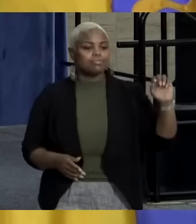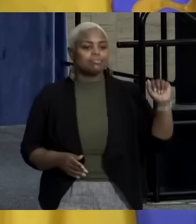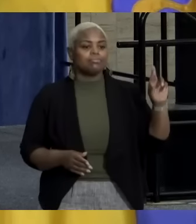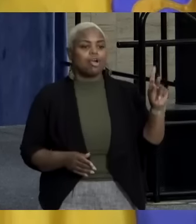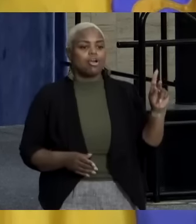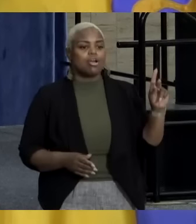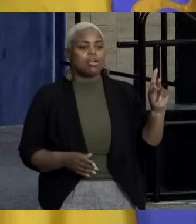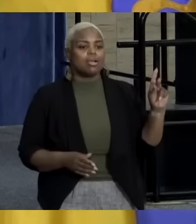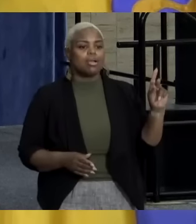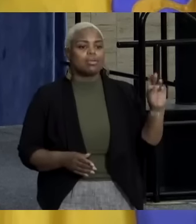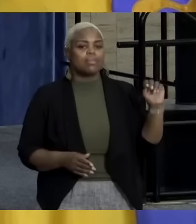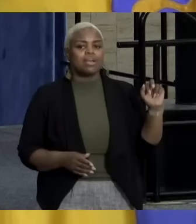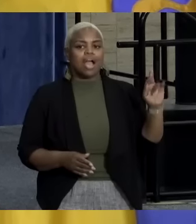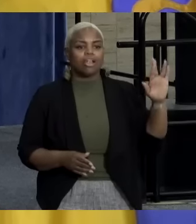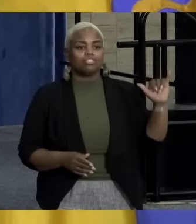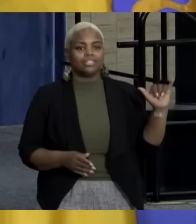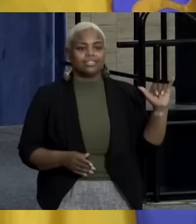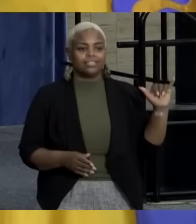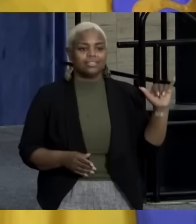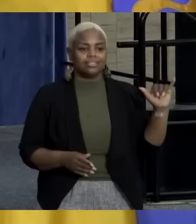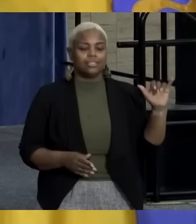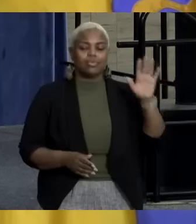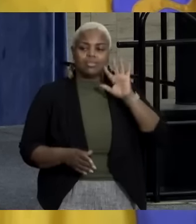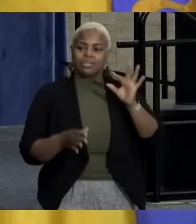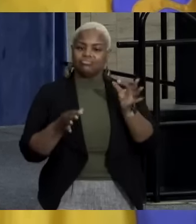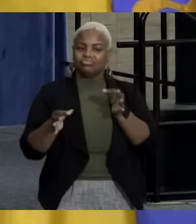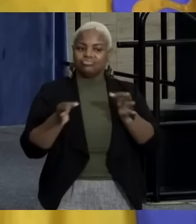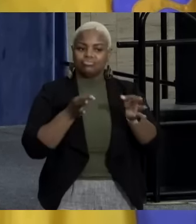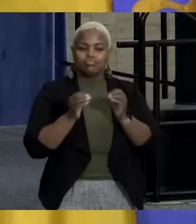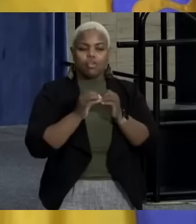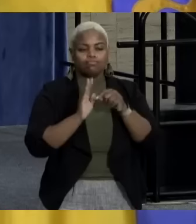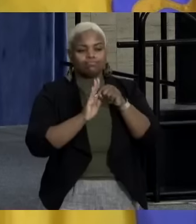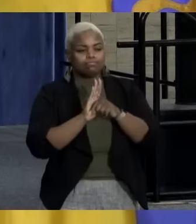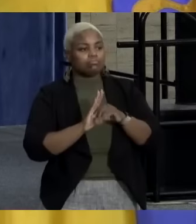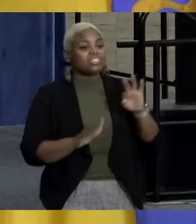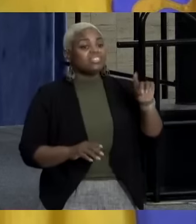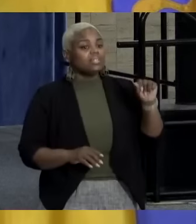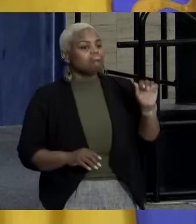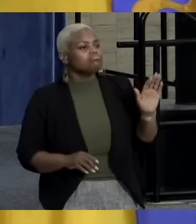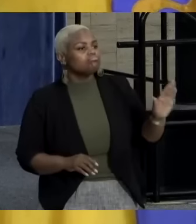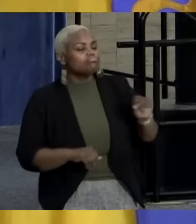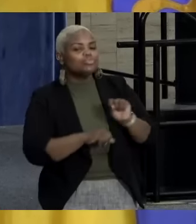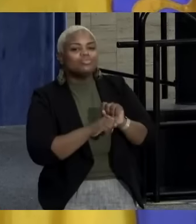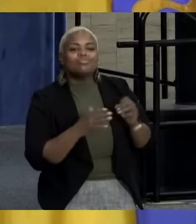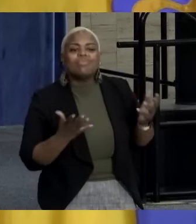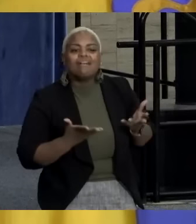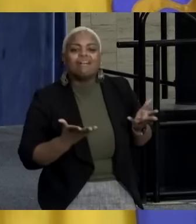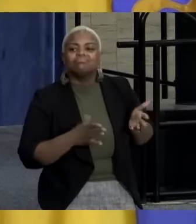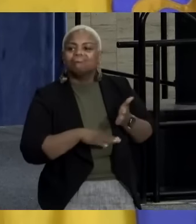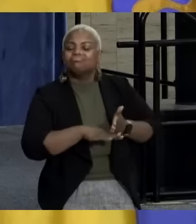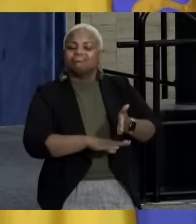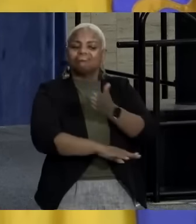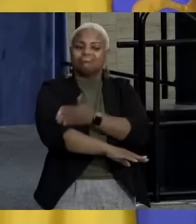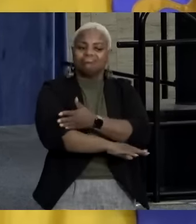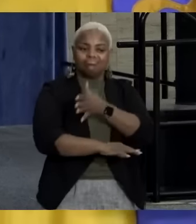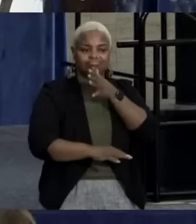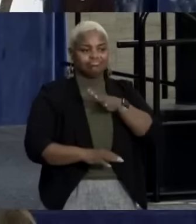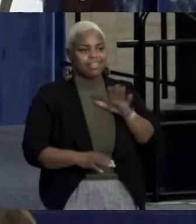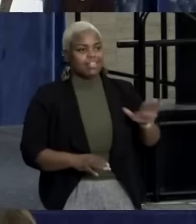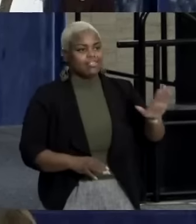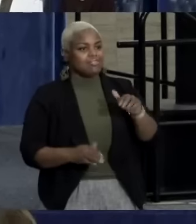this landmark decision and the steps that FDA is taking to improve the lives of millions of women.